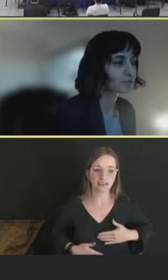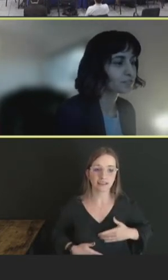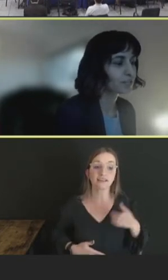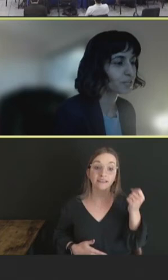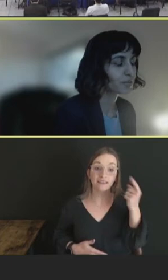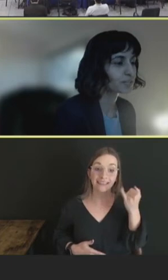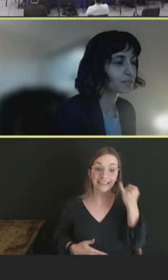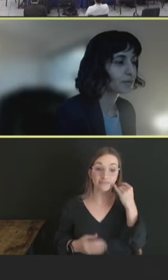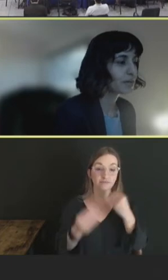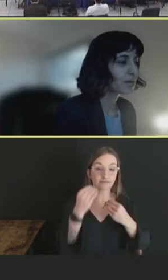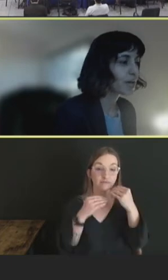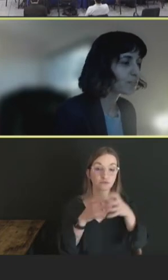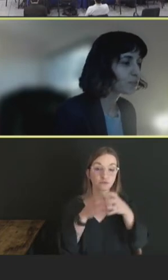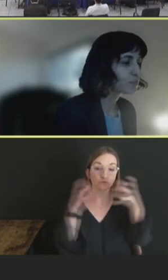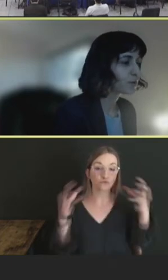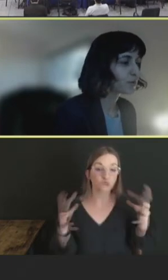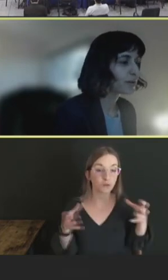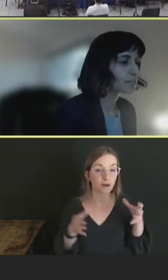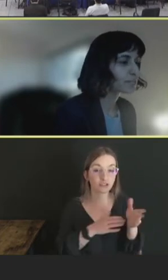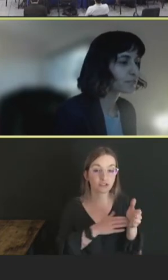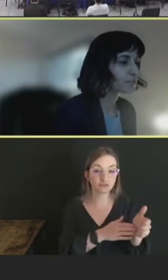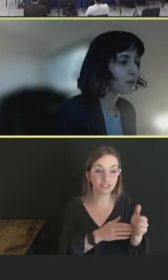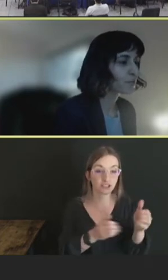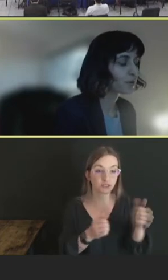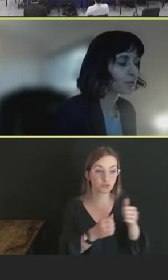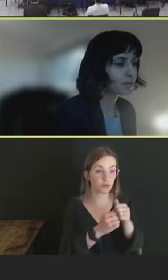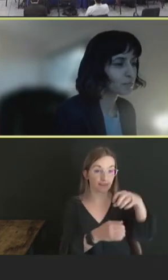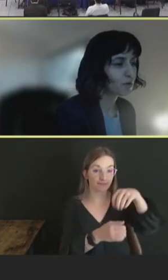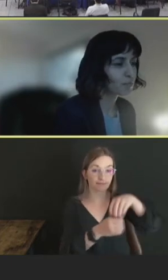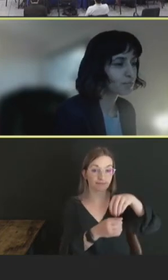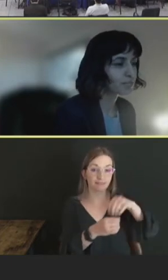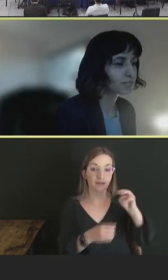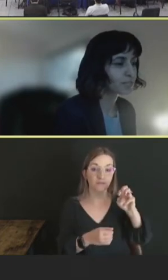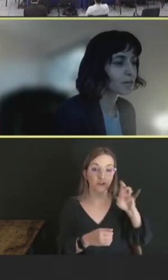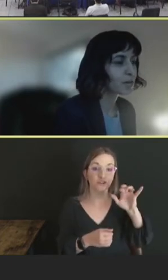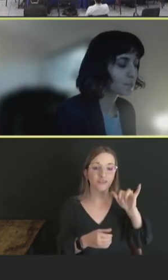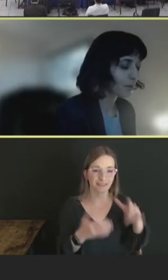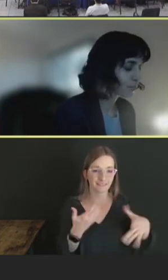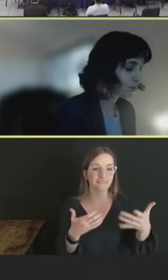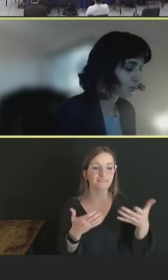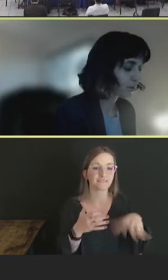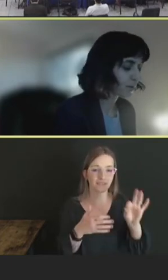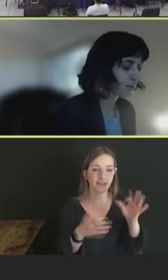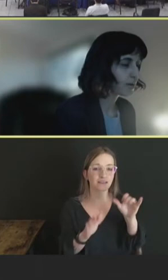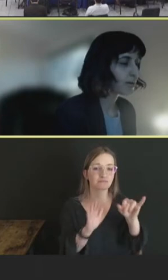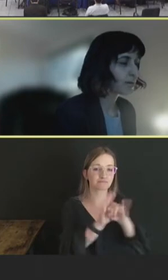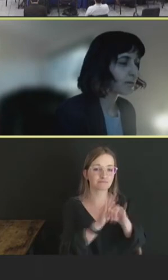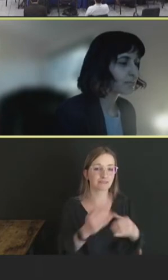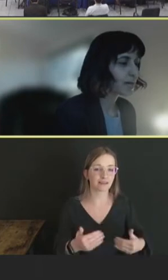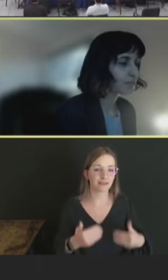neurodevelopment. Although mercury has different pharmacokinetic properties than methylmercury, its